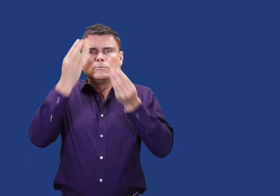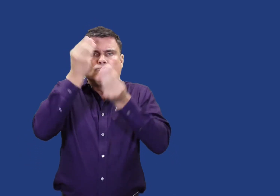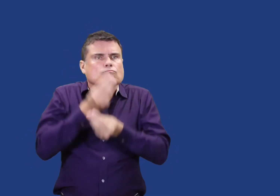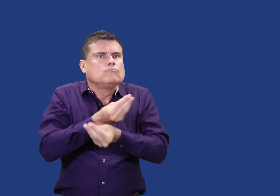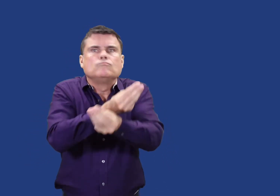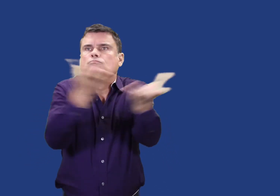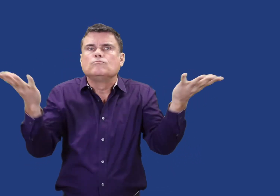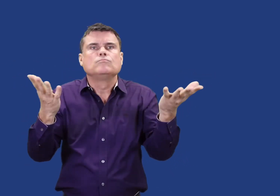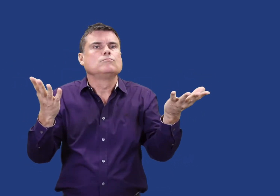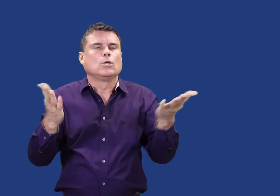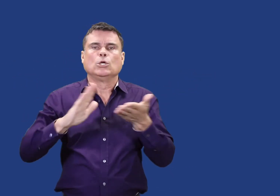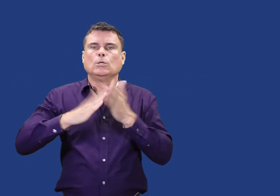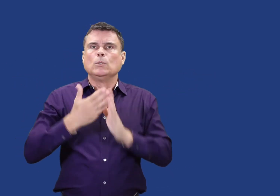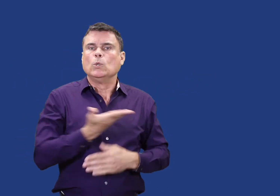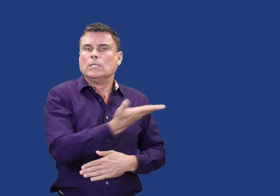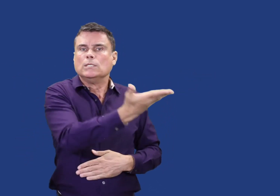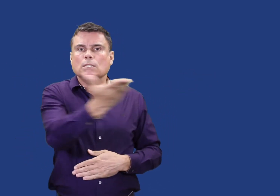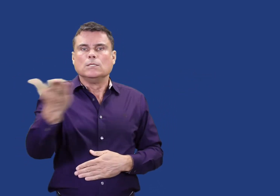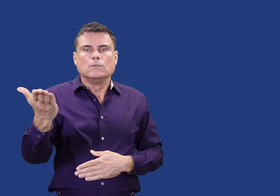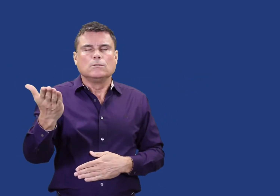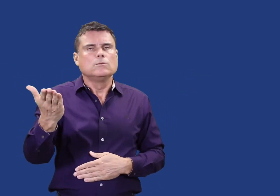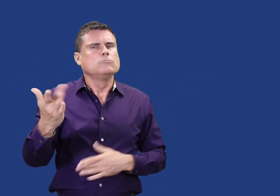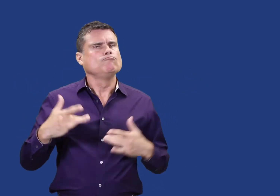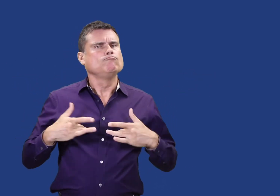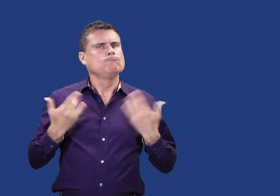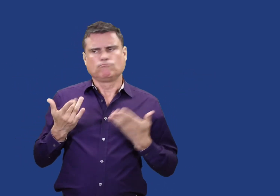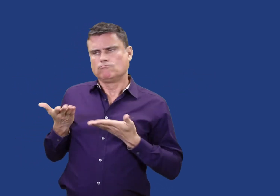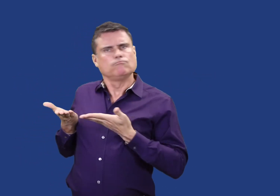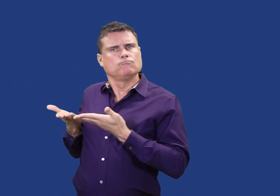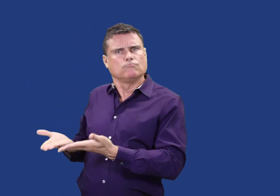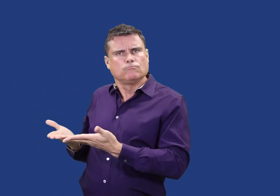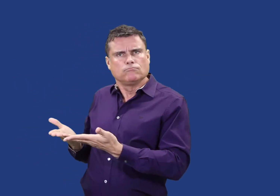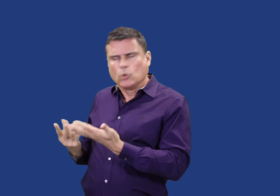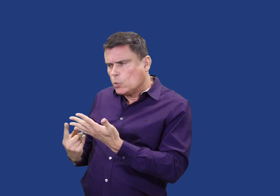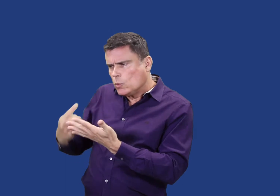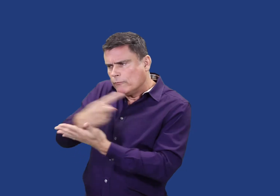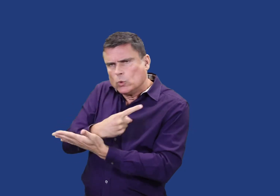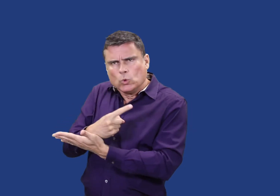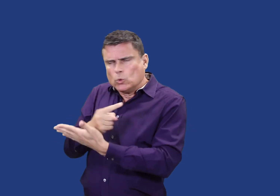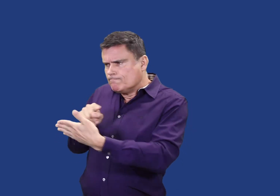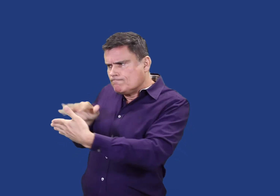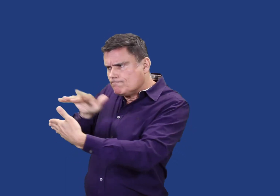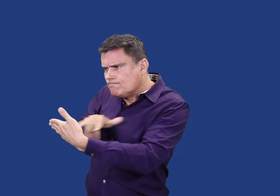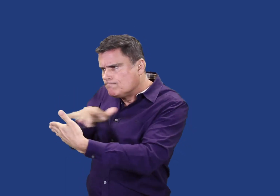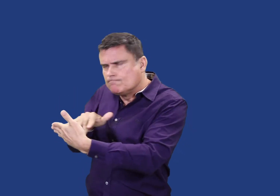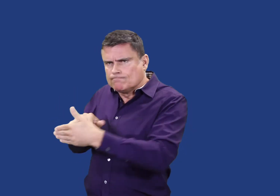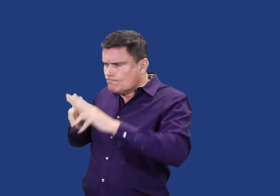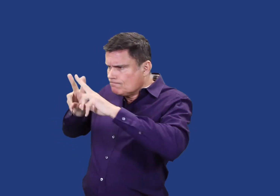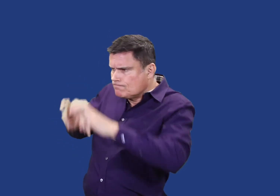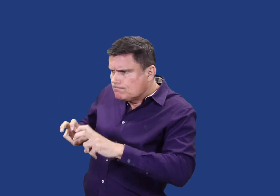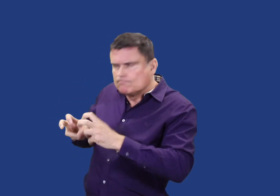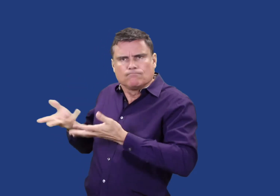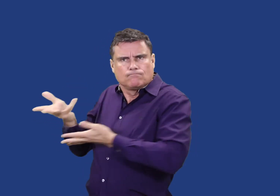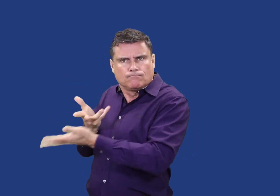COMMUNICATE THE PROJECT AND GENERATE